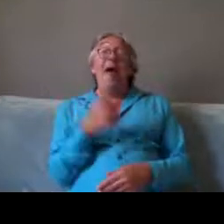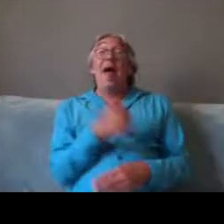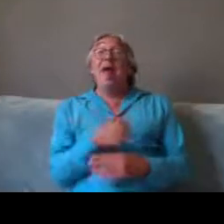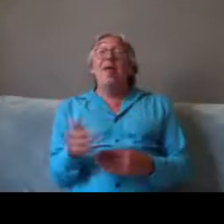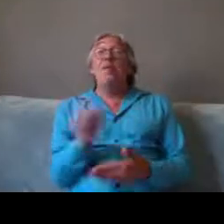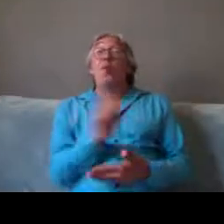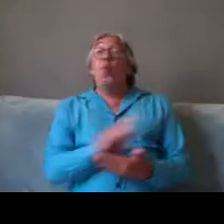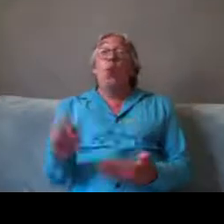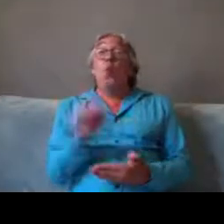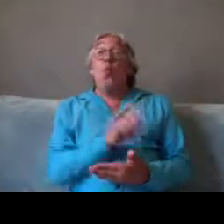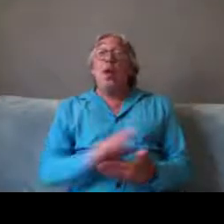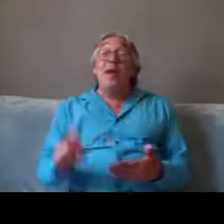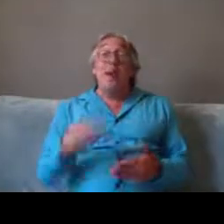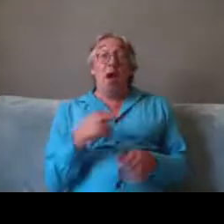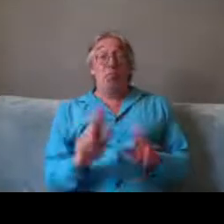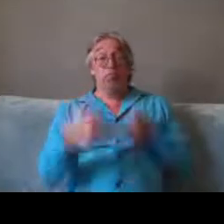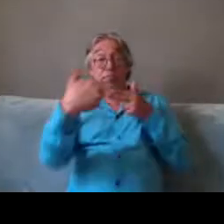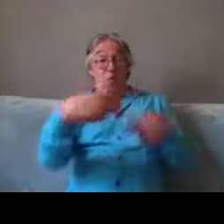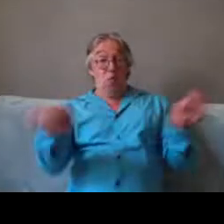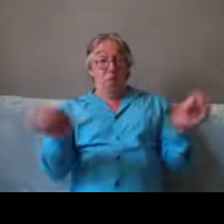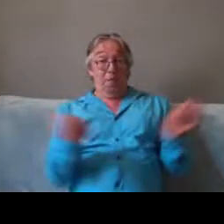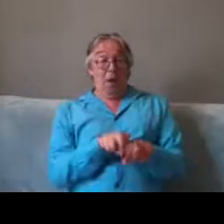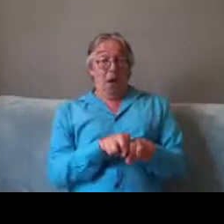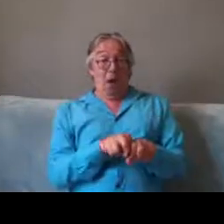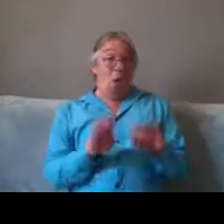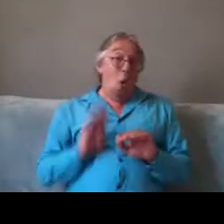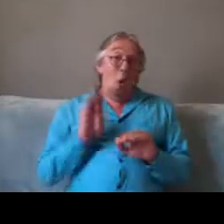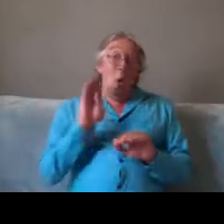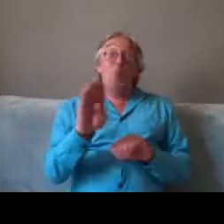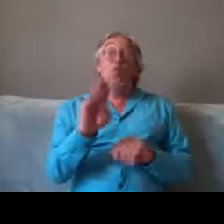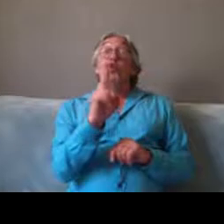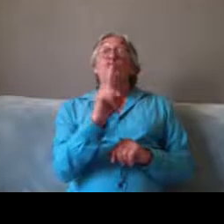Indeed, if this strategy was made I'm happy to see it happening.